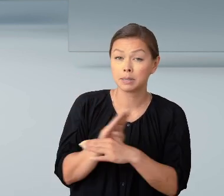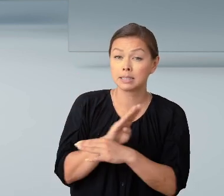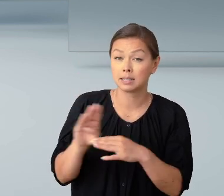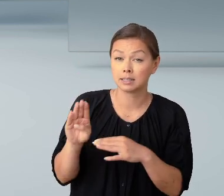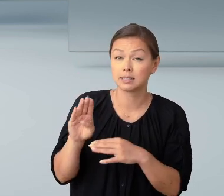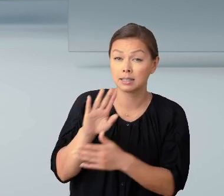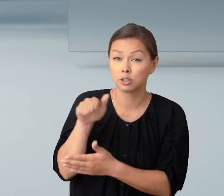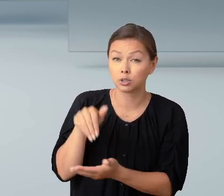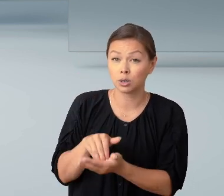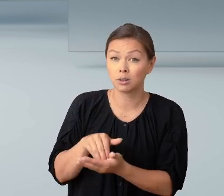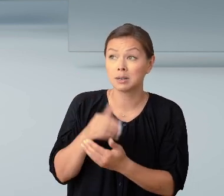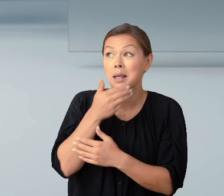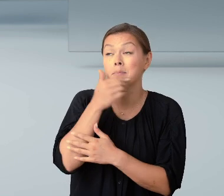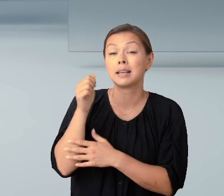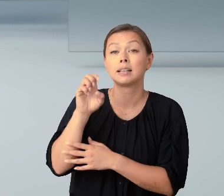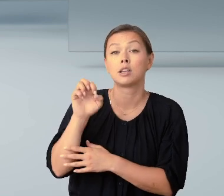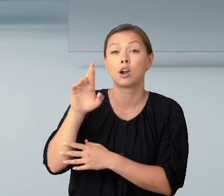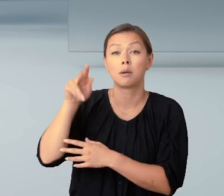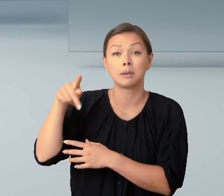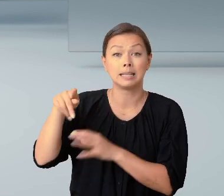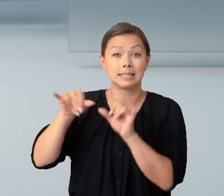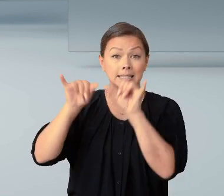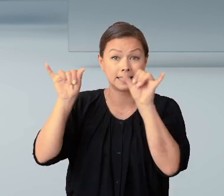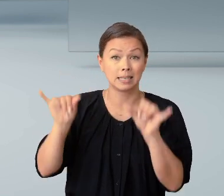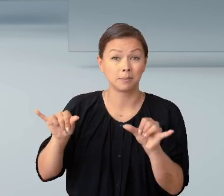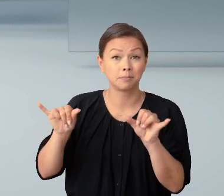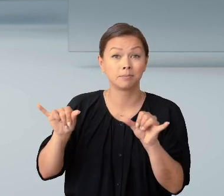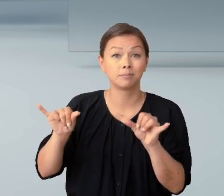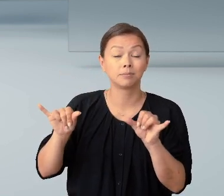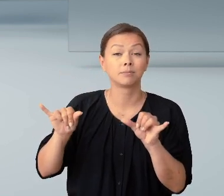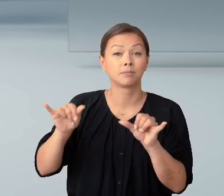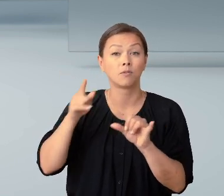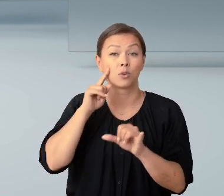was named the best ERP system of 2024 by Forbes Advisor? No